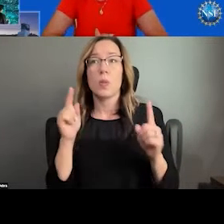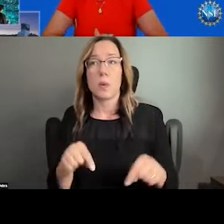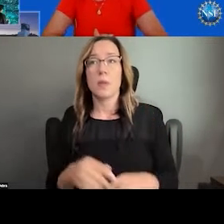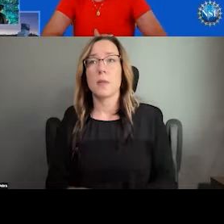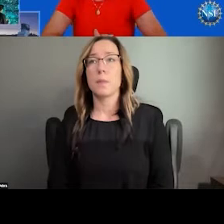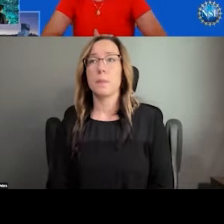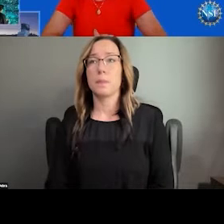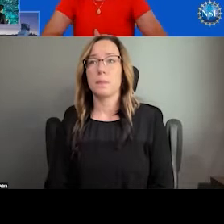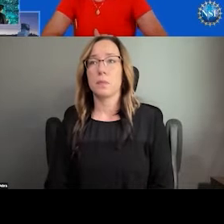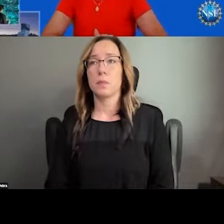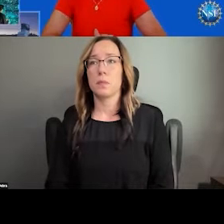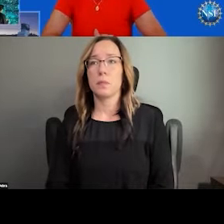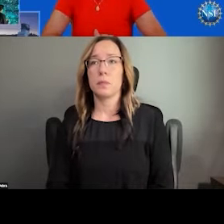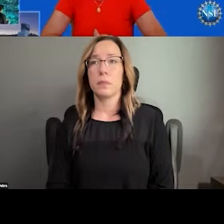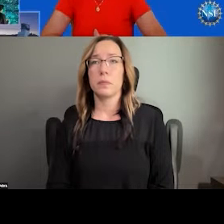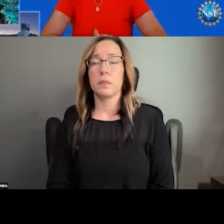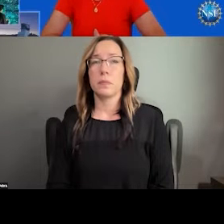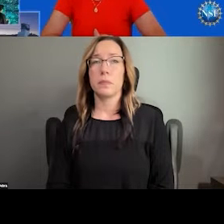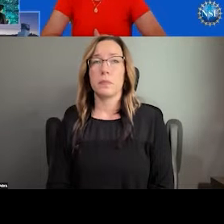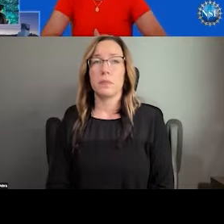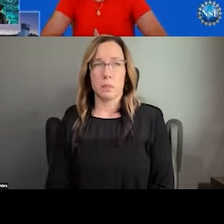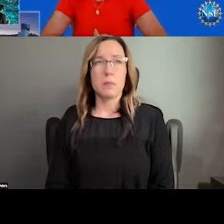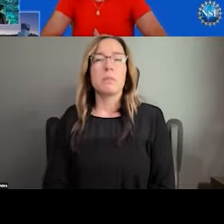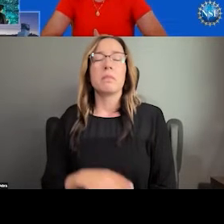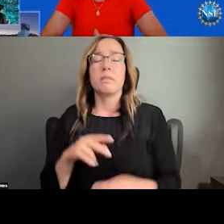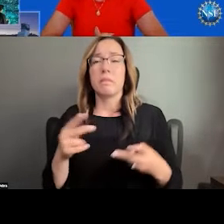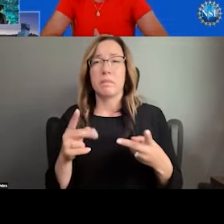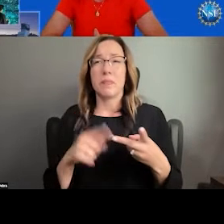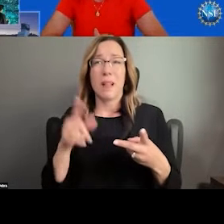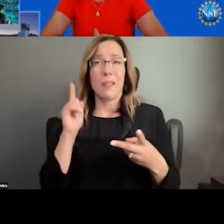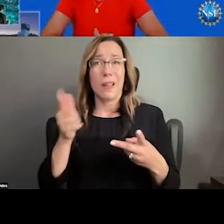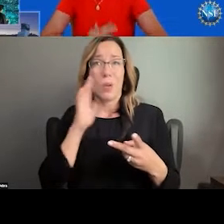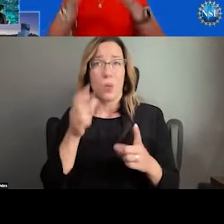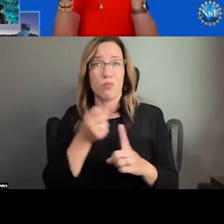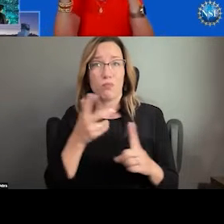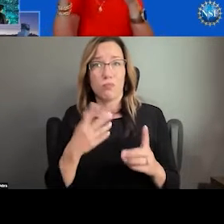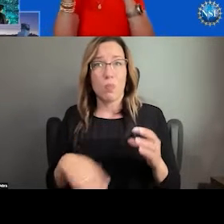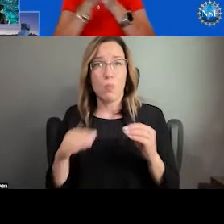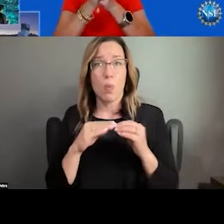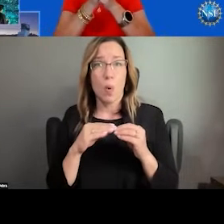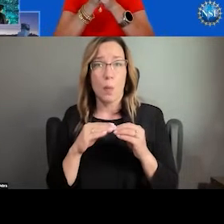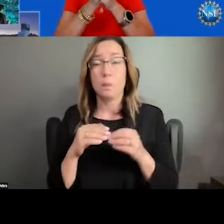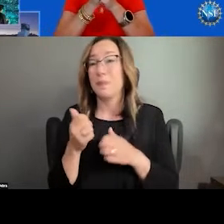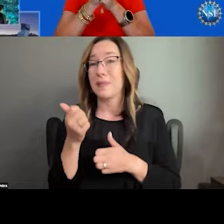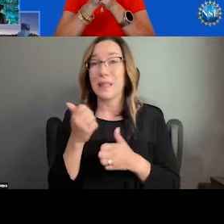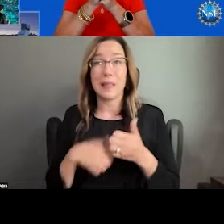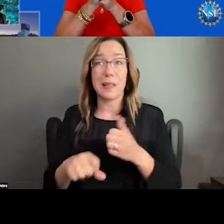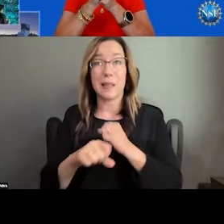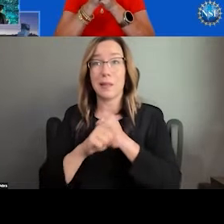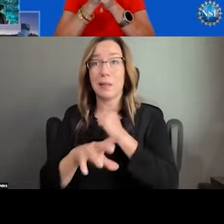Secondly, and I'm going to go into this more later in the presentation. But any solicitation can modify